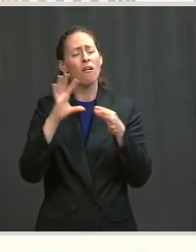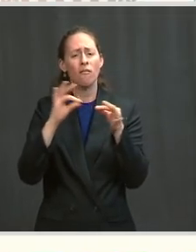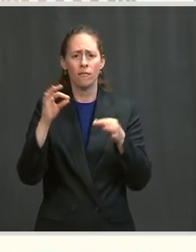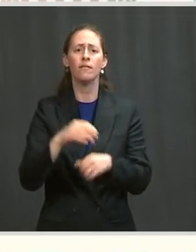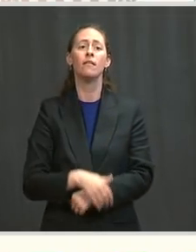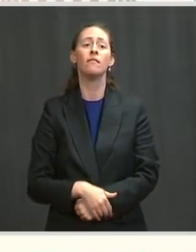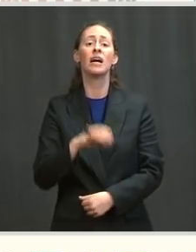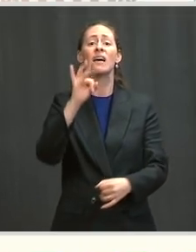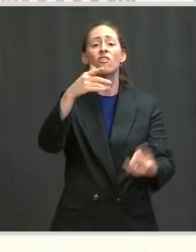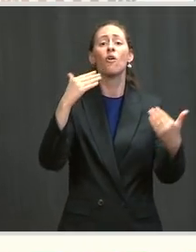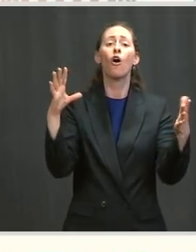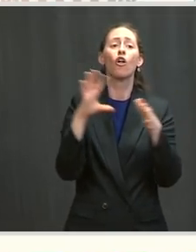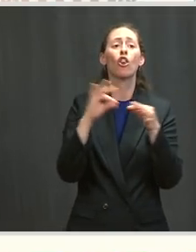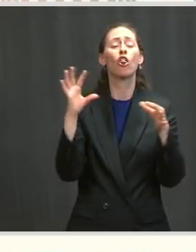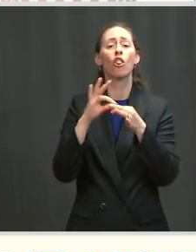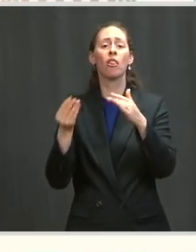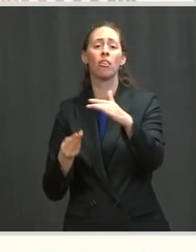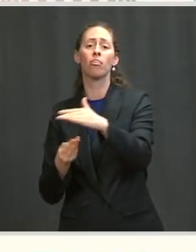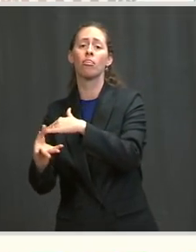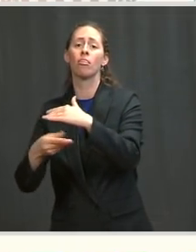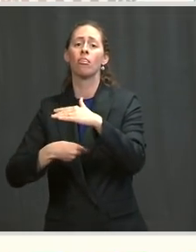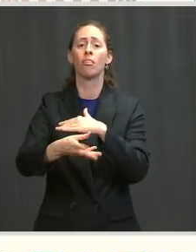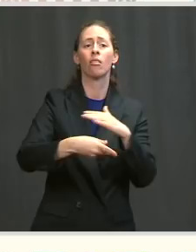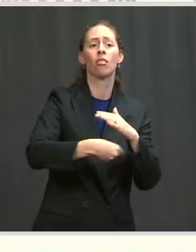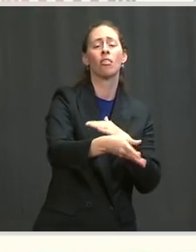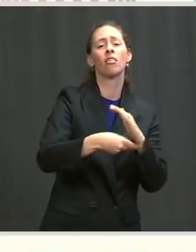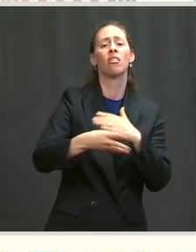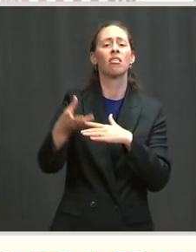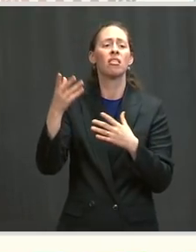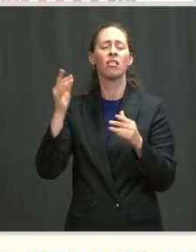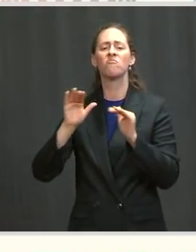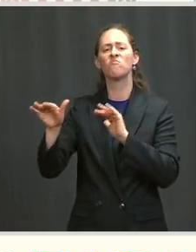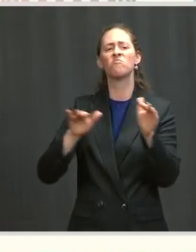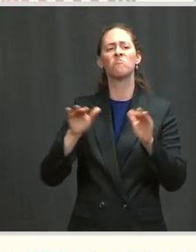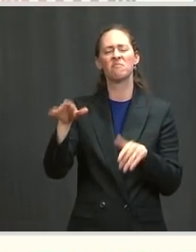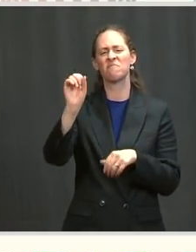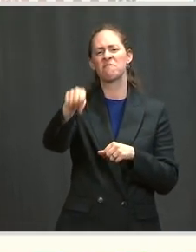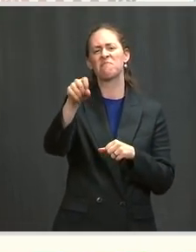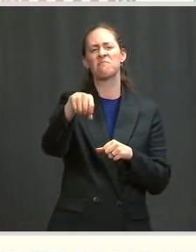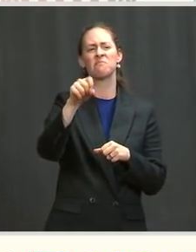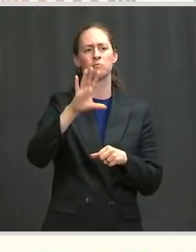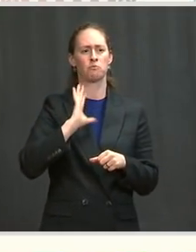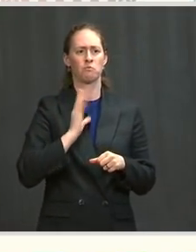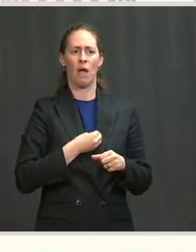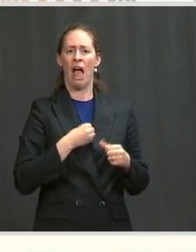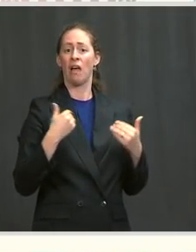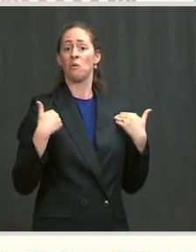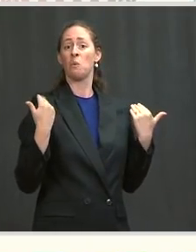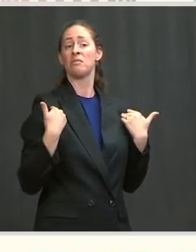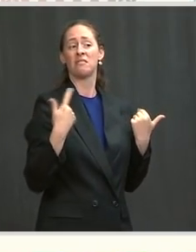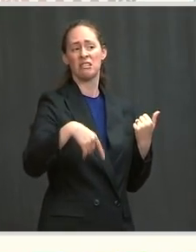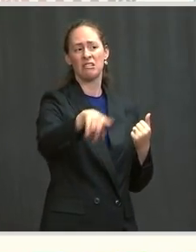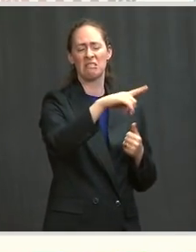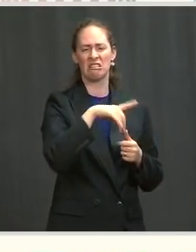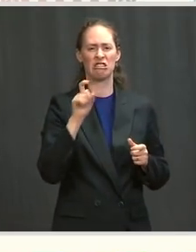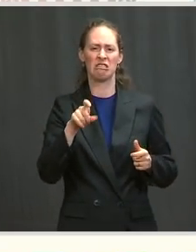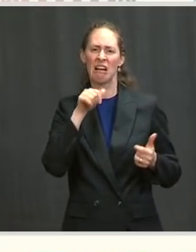signaling to people that transgender youth shouldn't exist, transgender youth will hear you